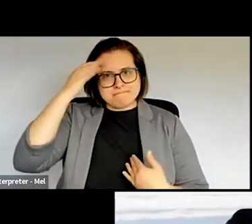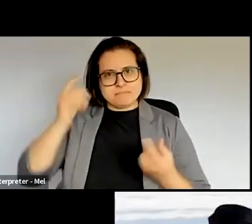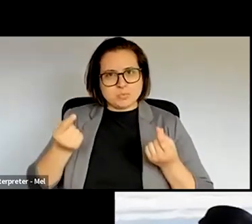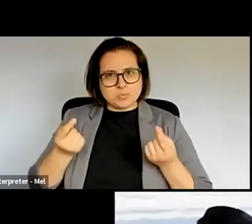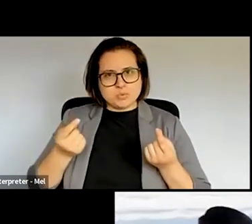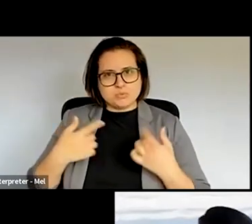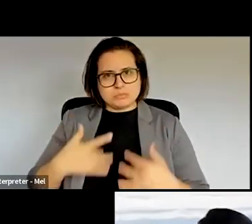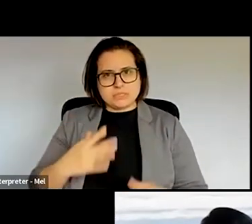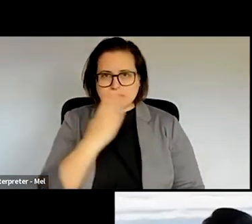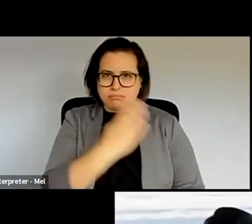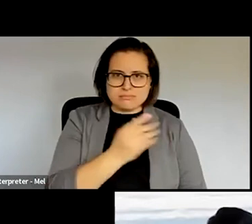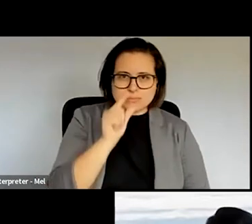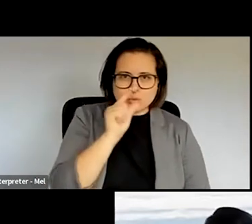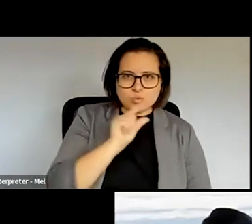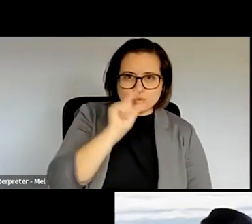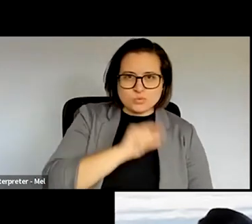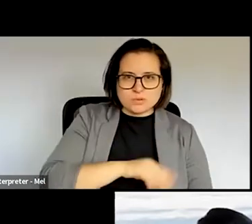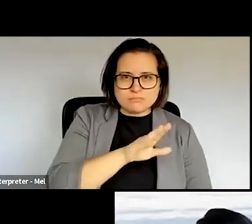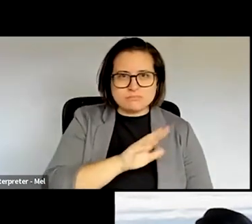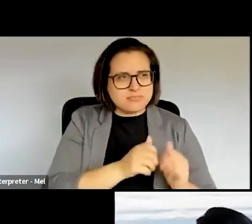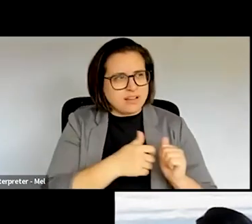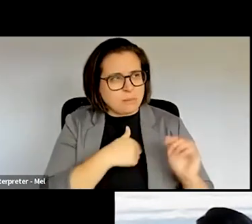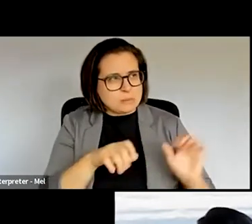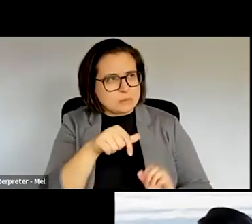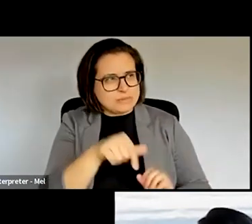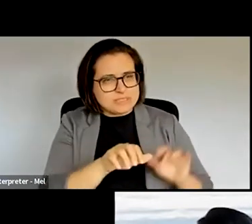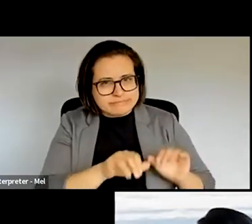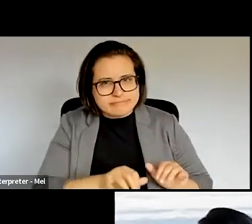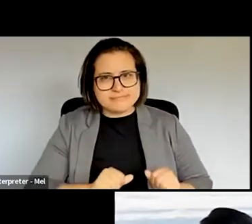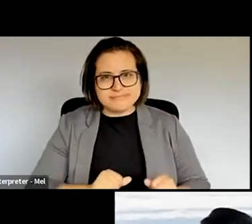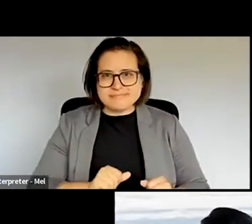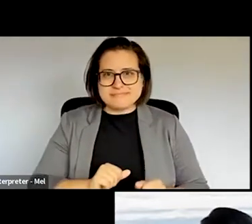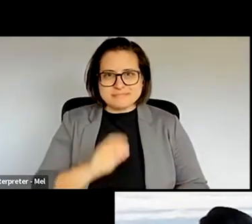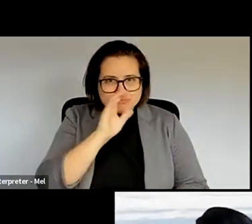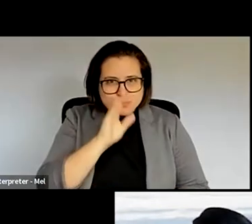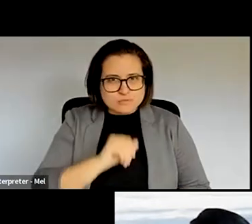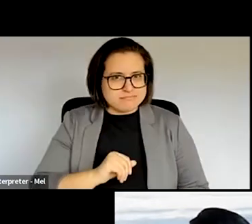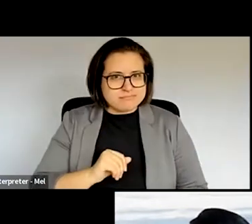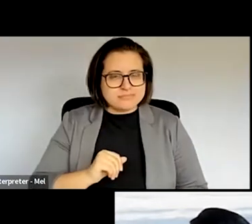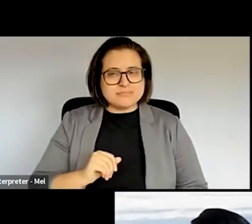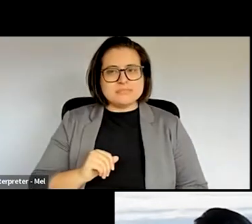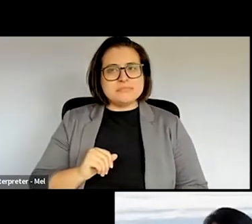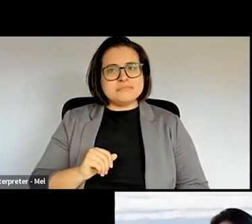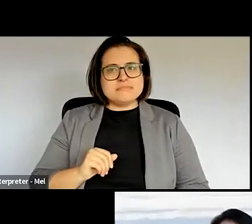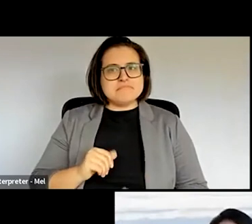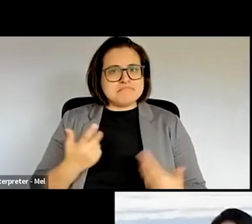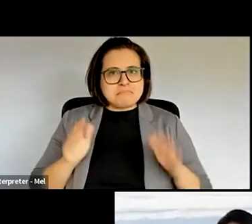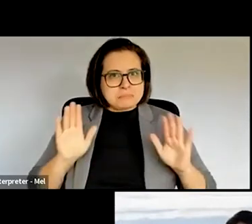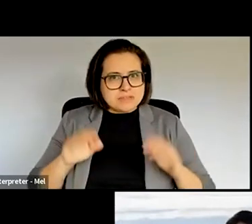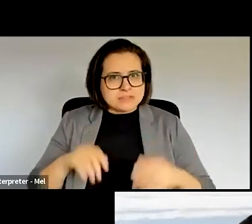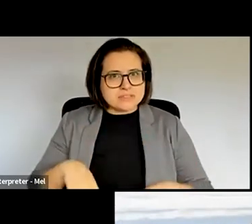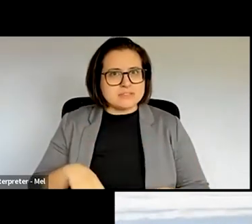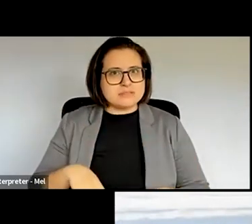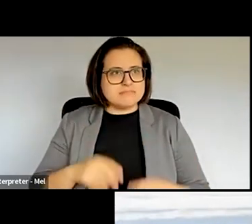for obvious reasons saying how do I do X and amazingly, I'm directed to a YouTube video that